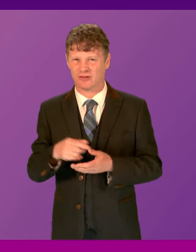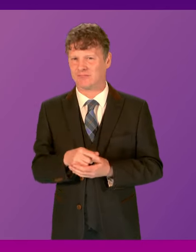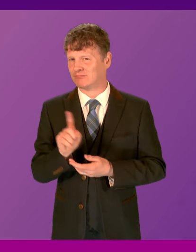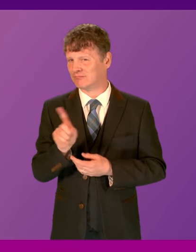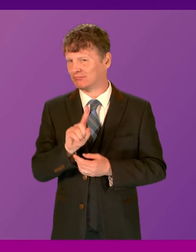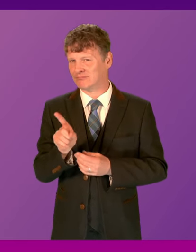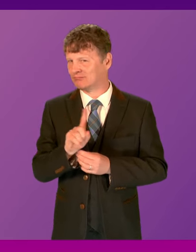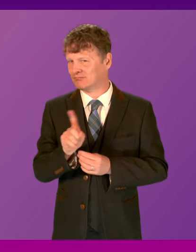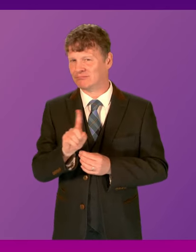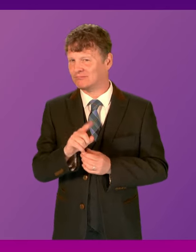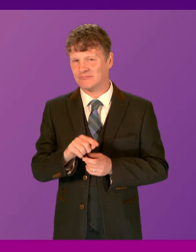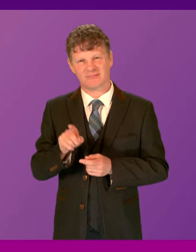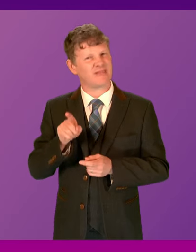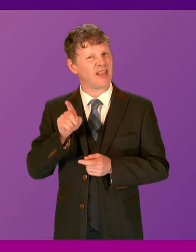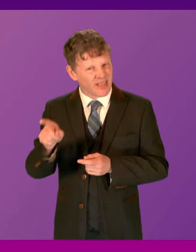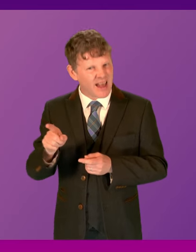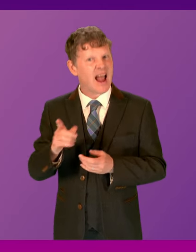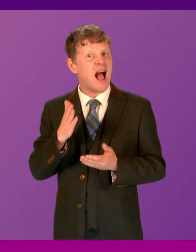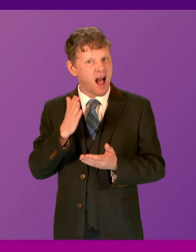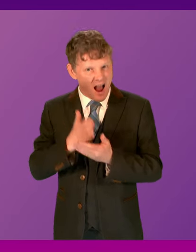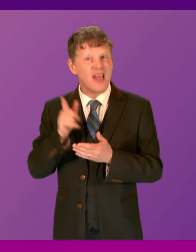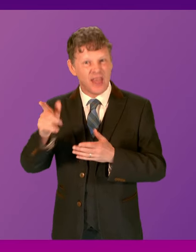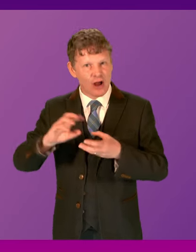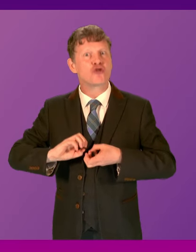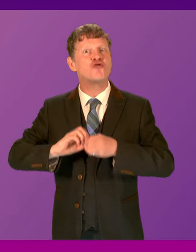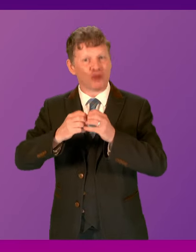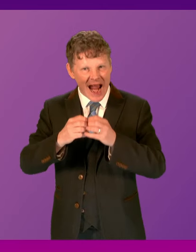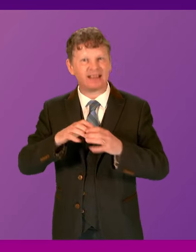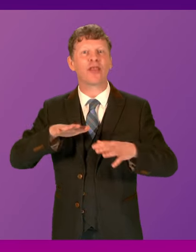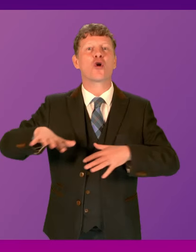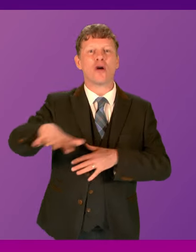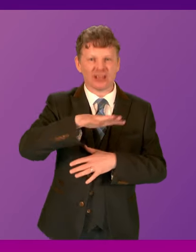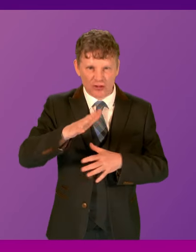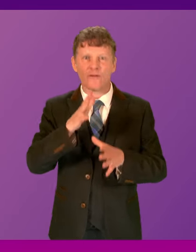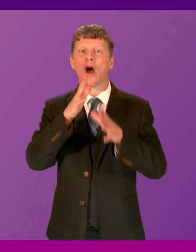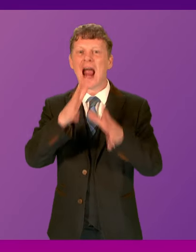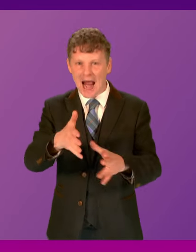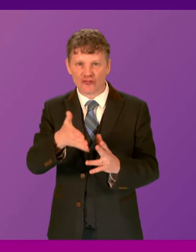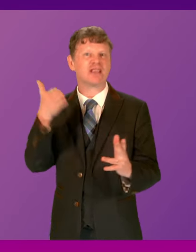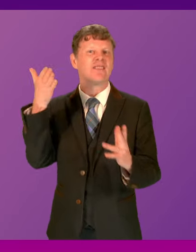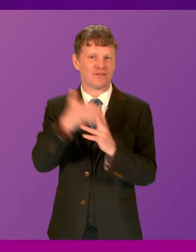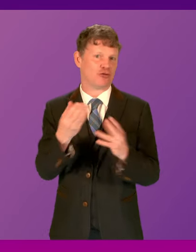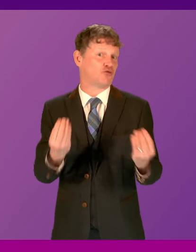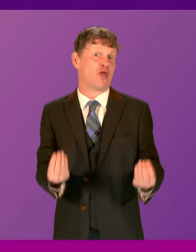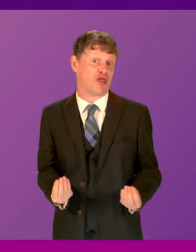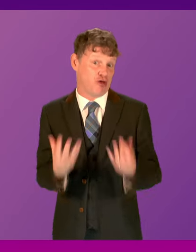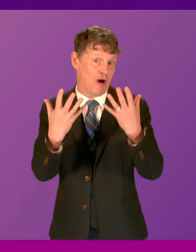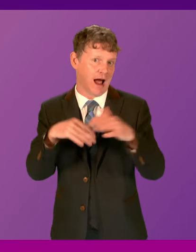has actively created the conditions for hatred and division to thrive in our society.